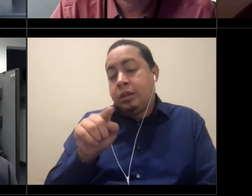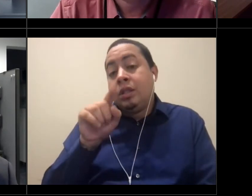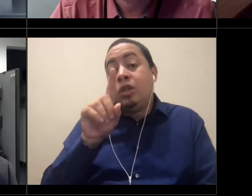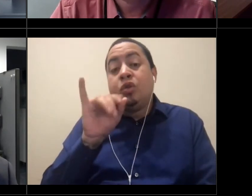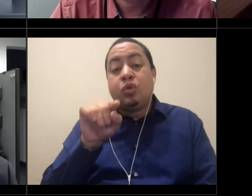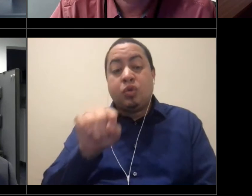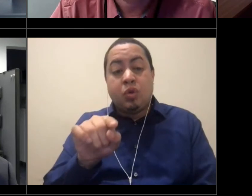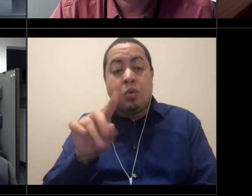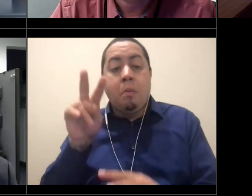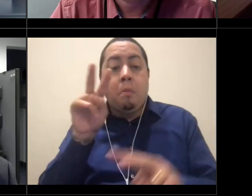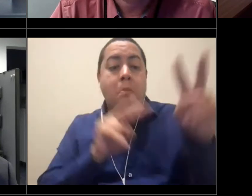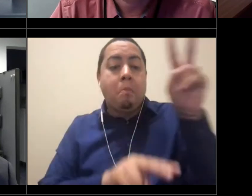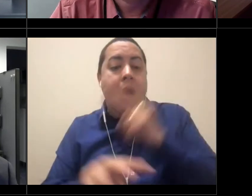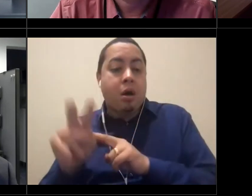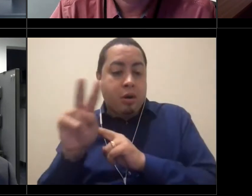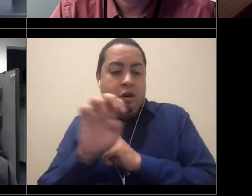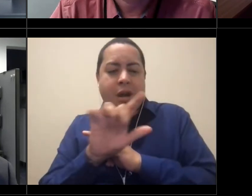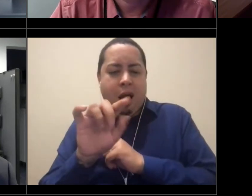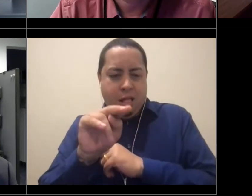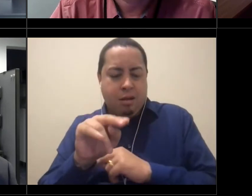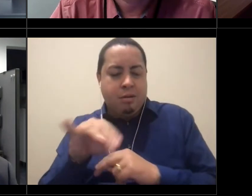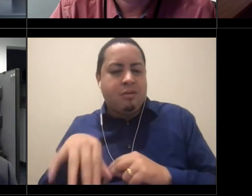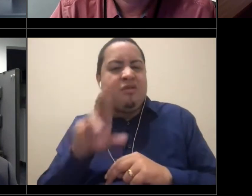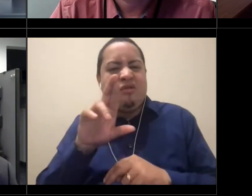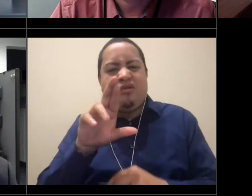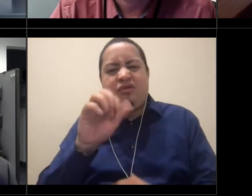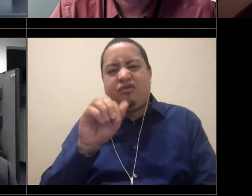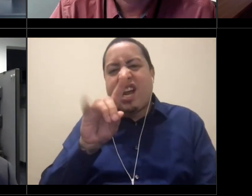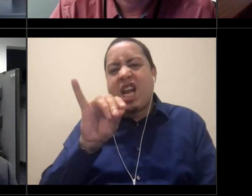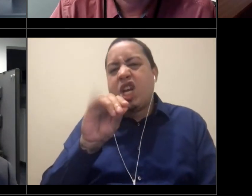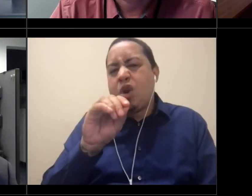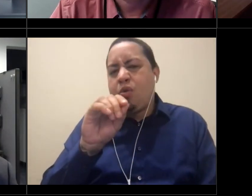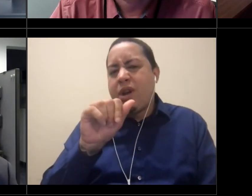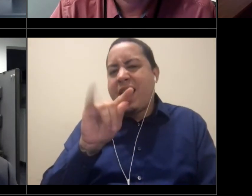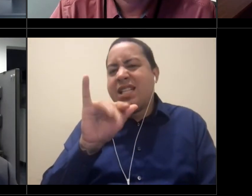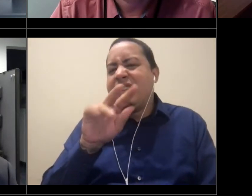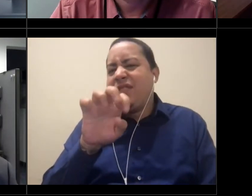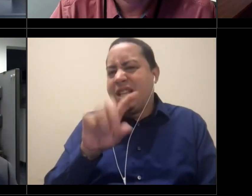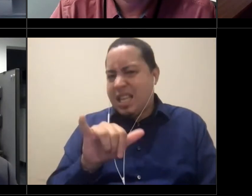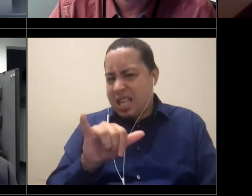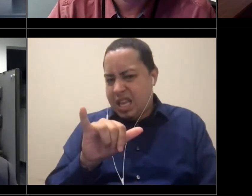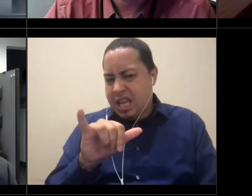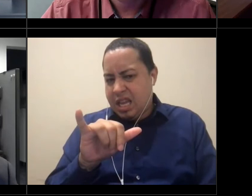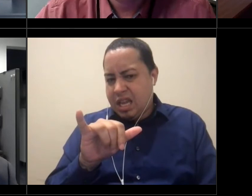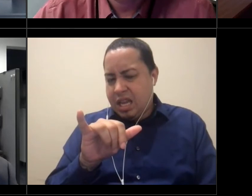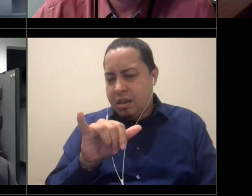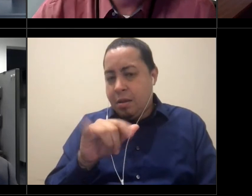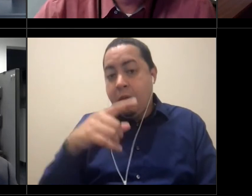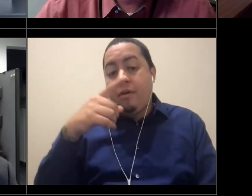from volcano lightning? Is volcano lightning, a thing? Volcano lightning is a thing,